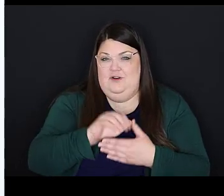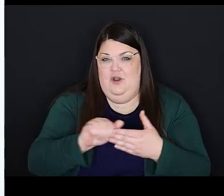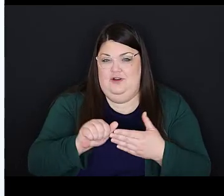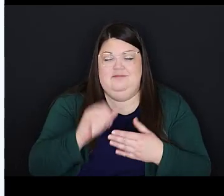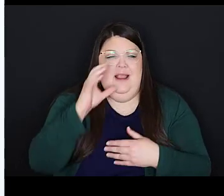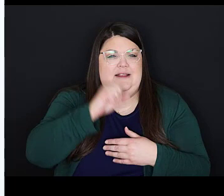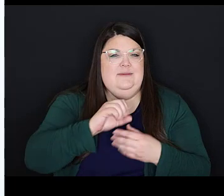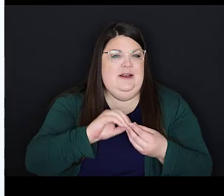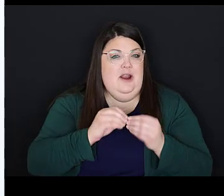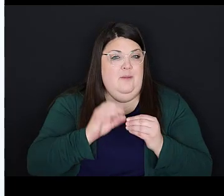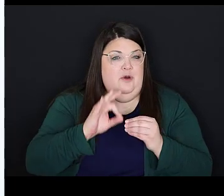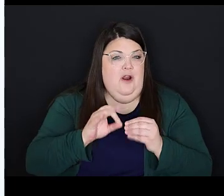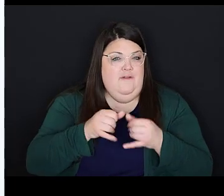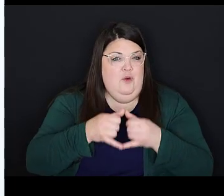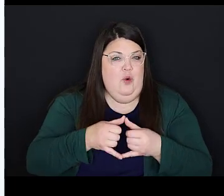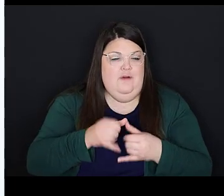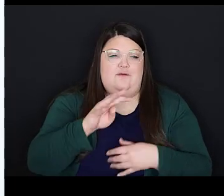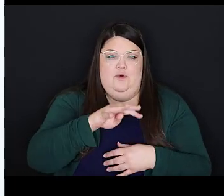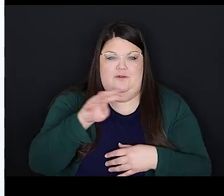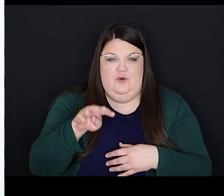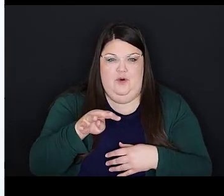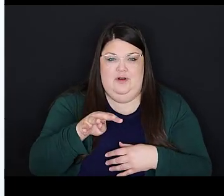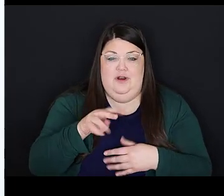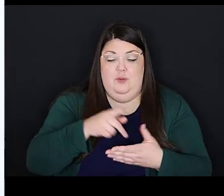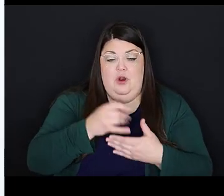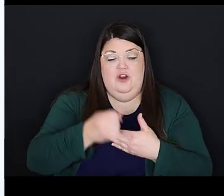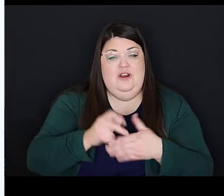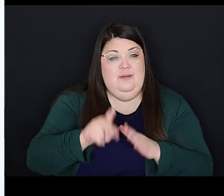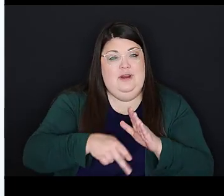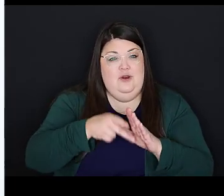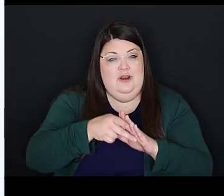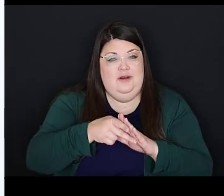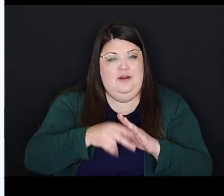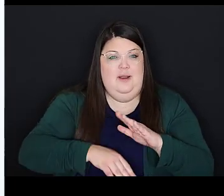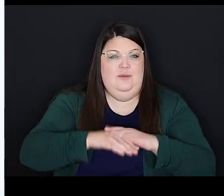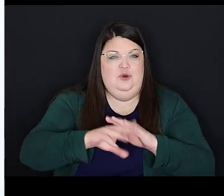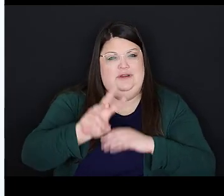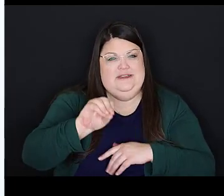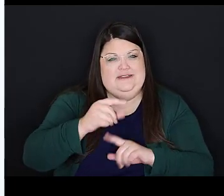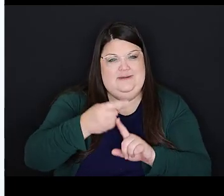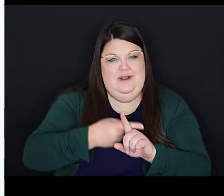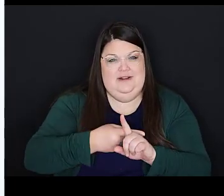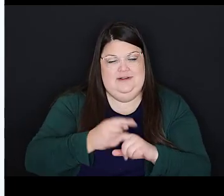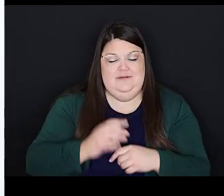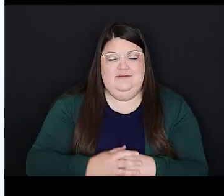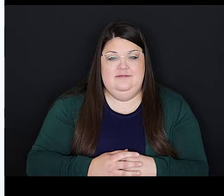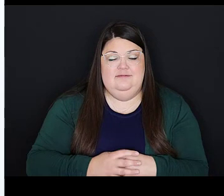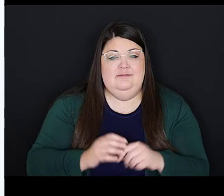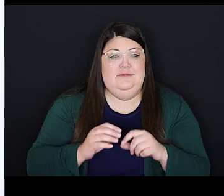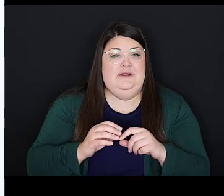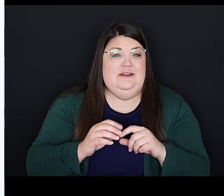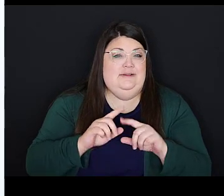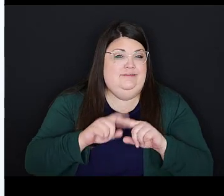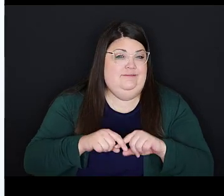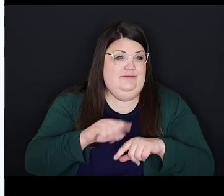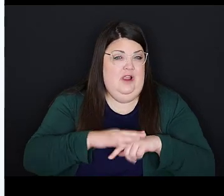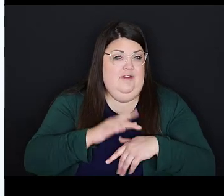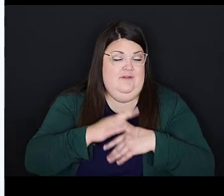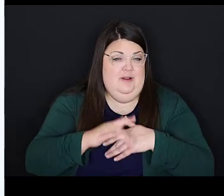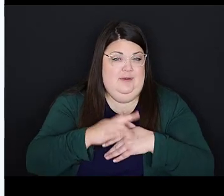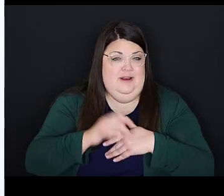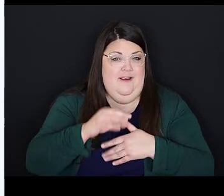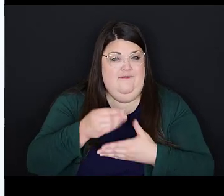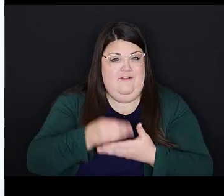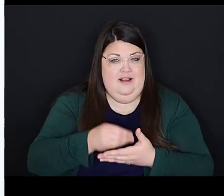Awards: 44, Project Period: Up to 60 months. Contingent upon the availability of funds and the